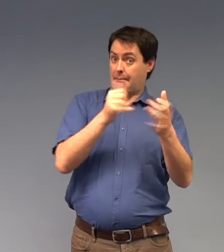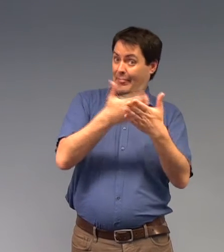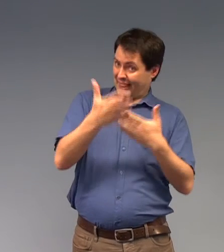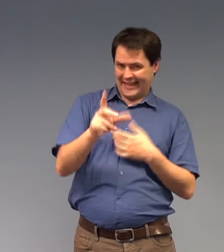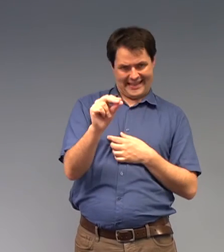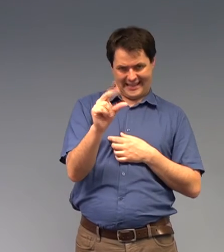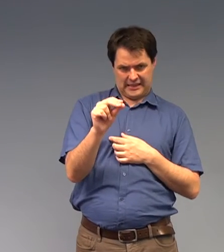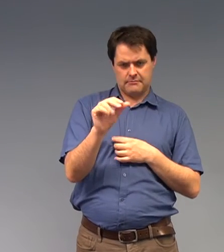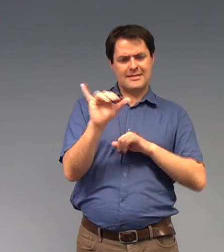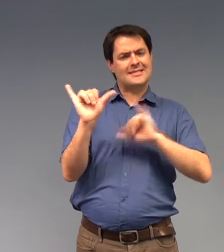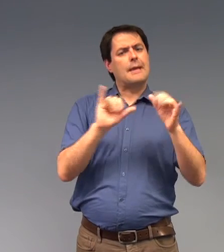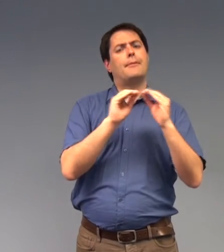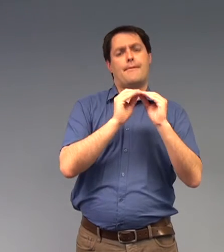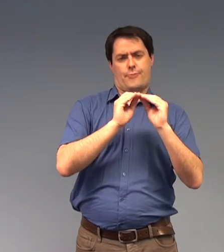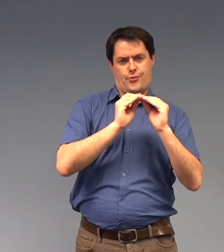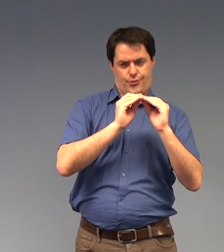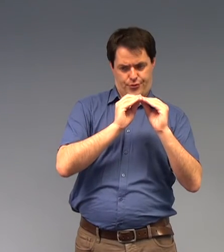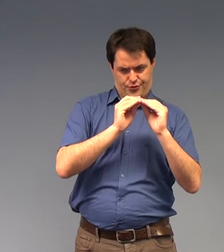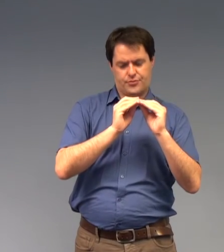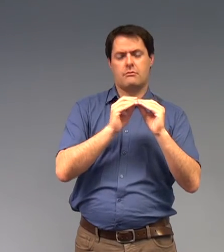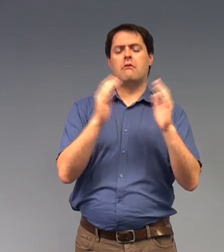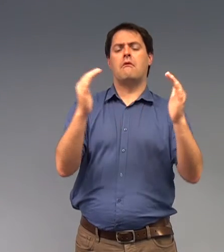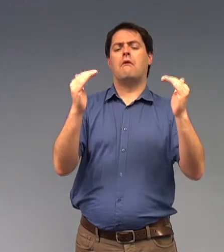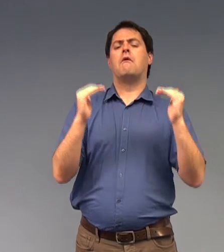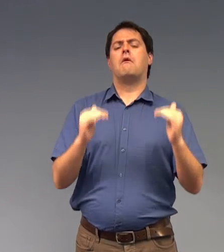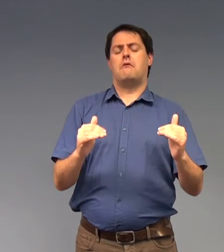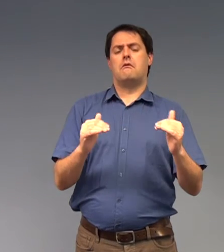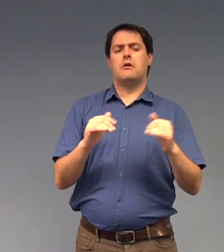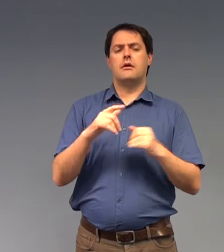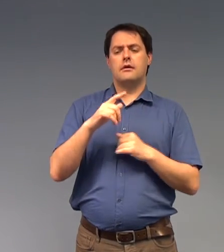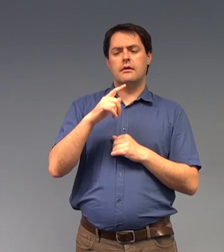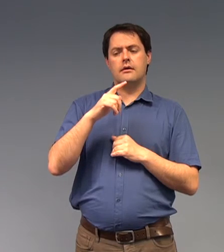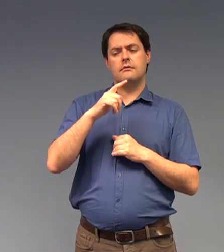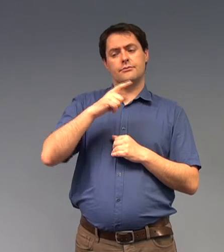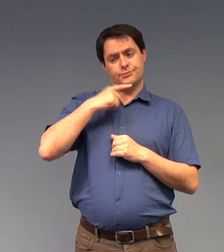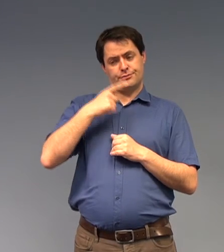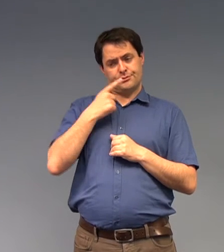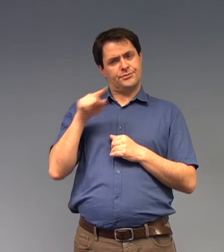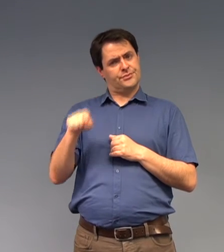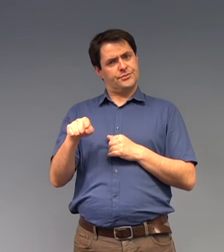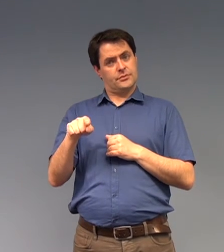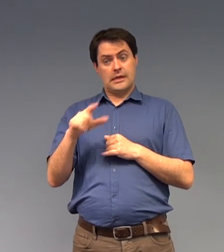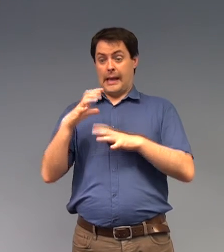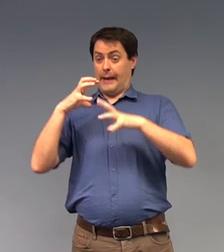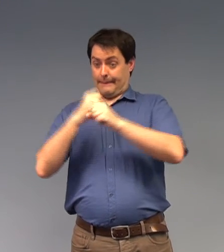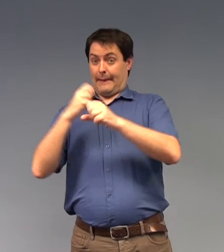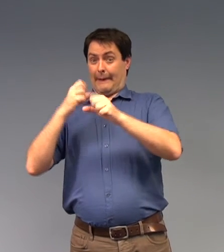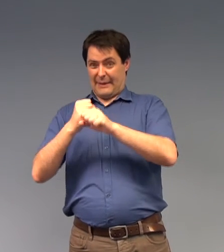same number of enrichments. They weren't necessarily the same types of enrichments, but they were the same number of interpreters.